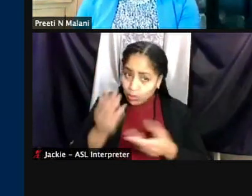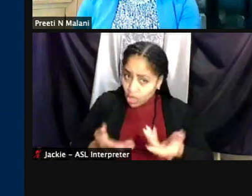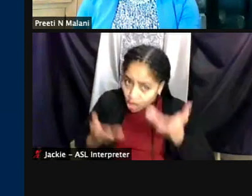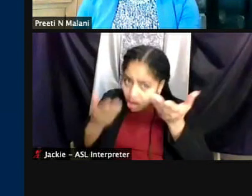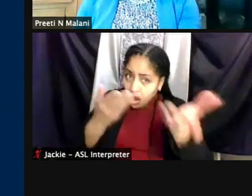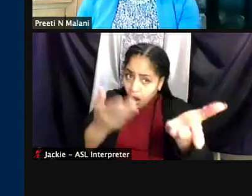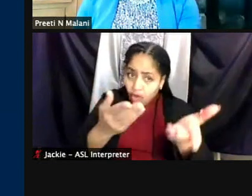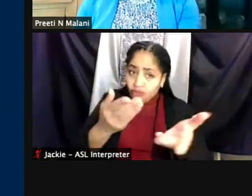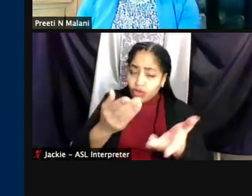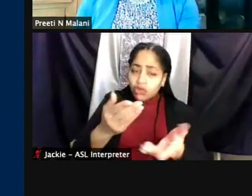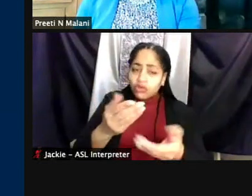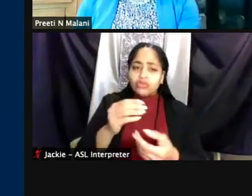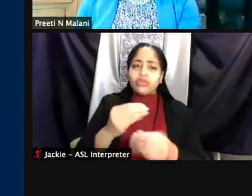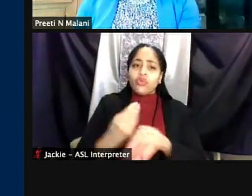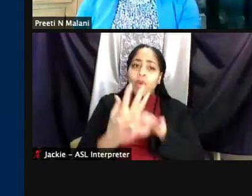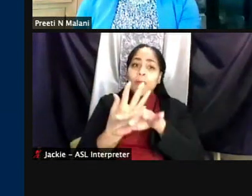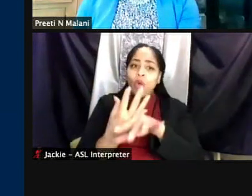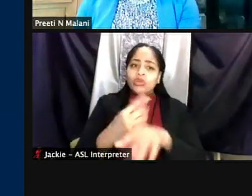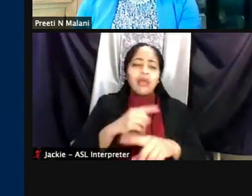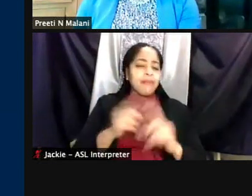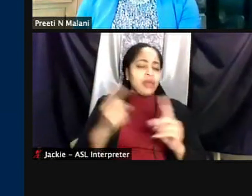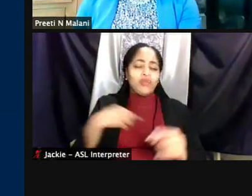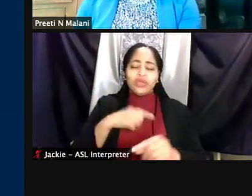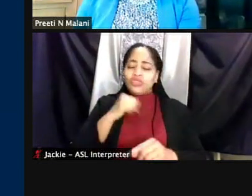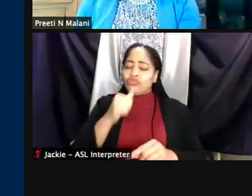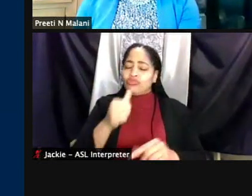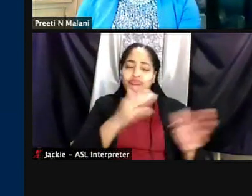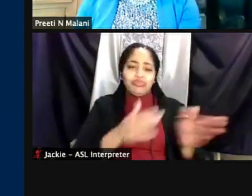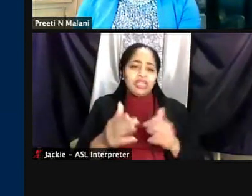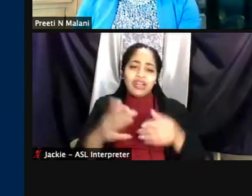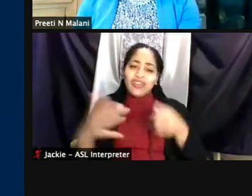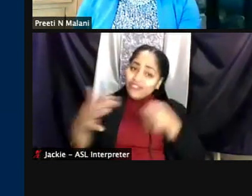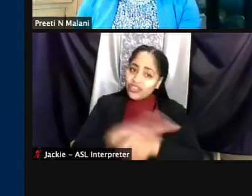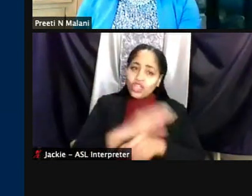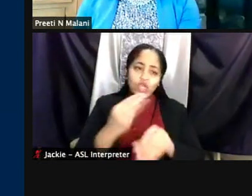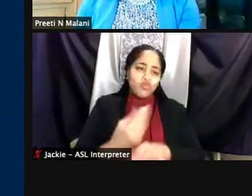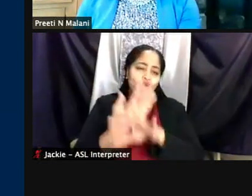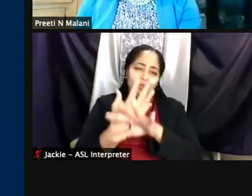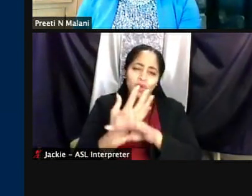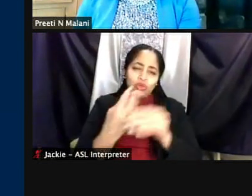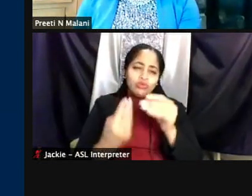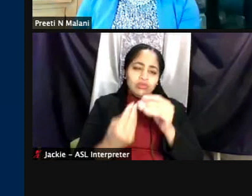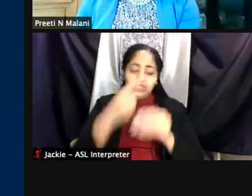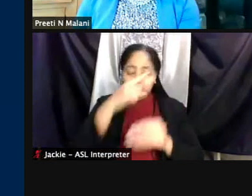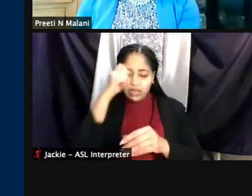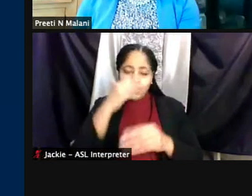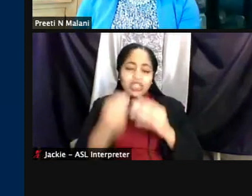but we don't expect to have a fully remote spring and summer the way that we did the last time around.